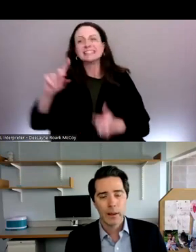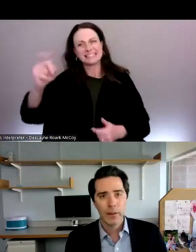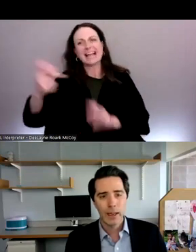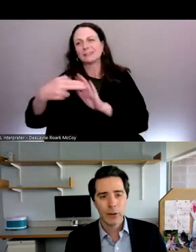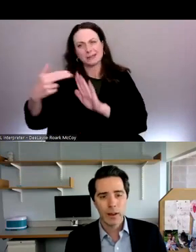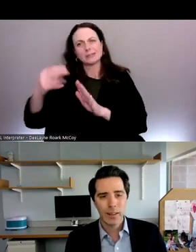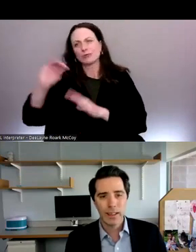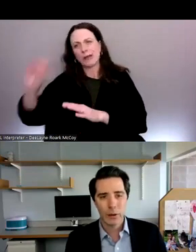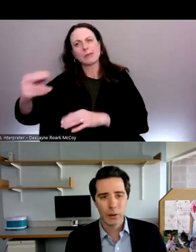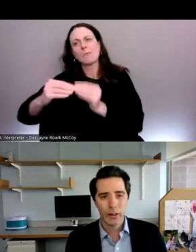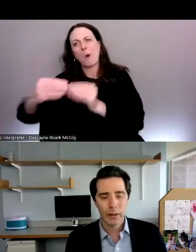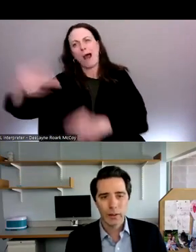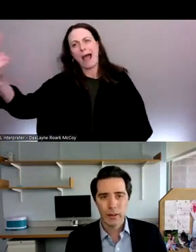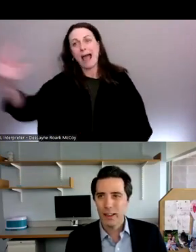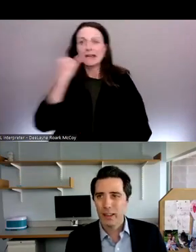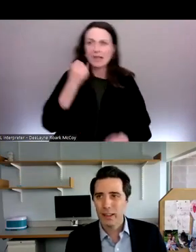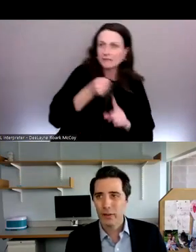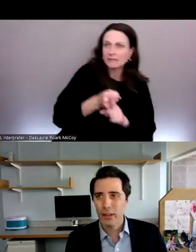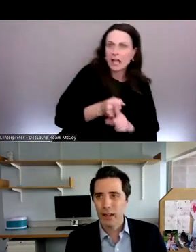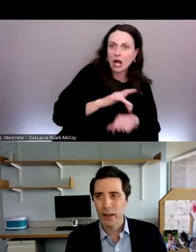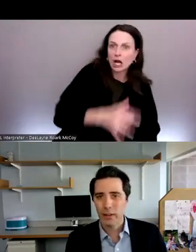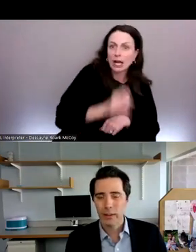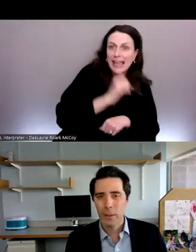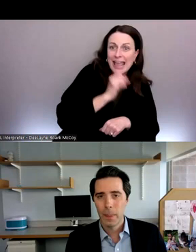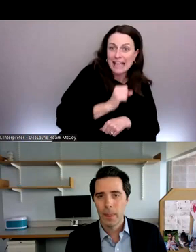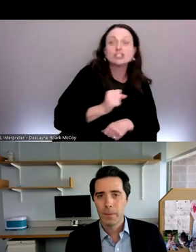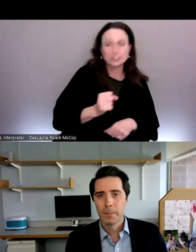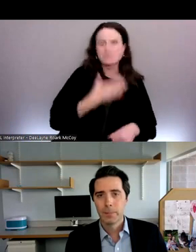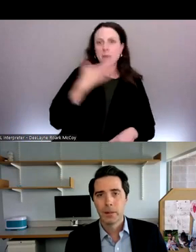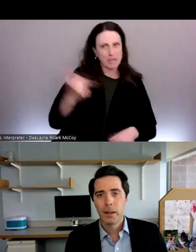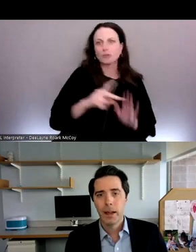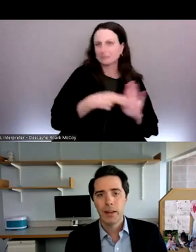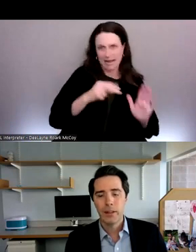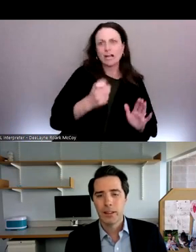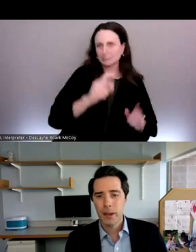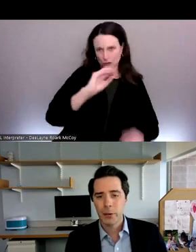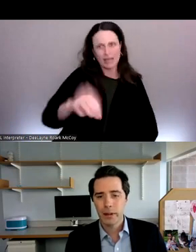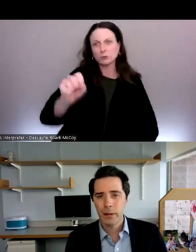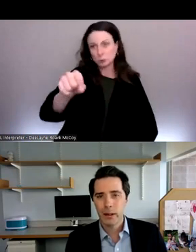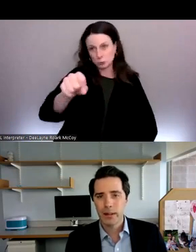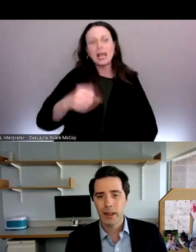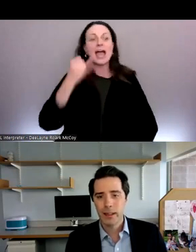if the age of on-site is earlier the diagnostic rate is higher